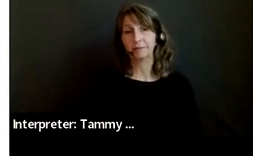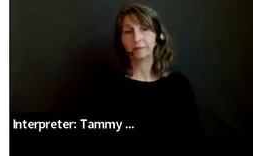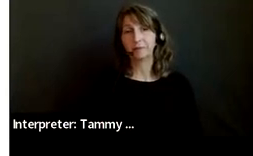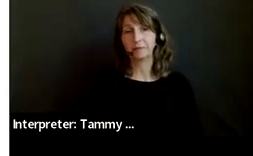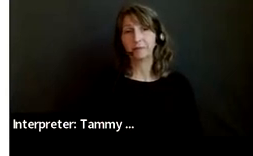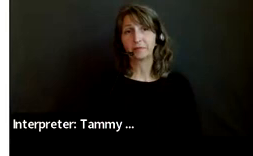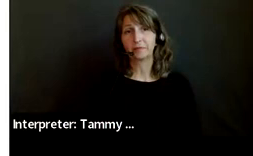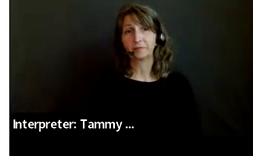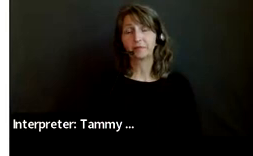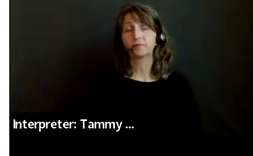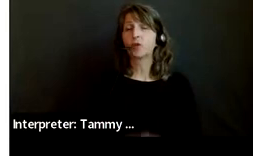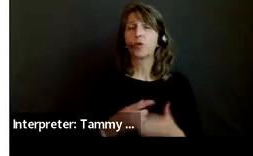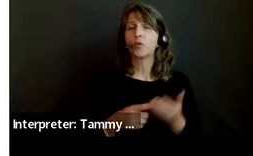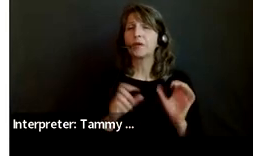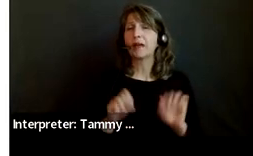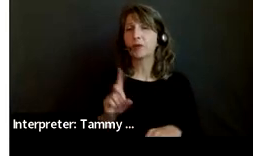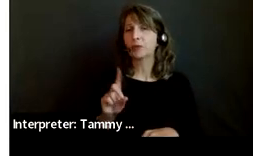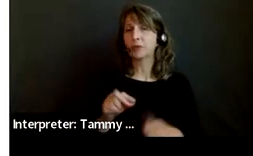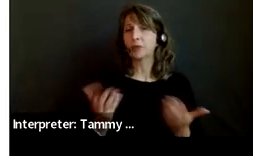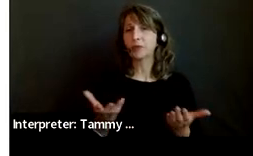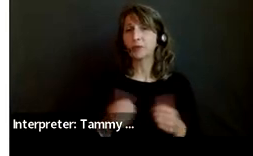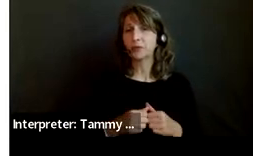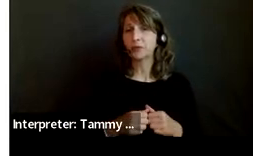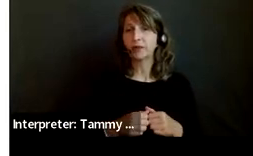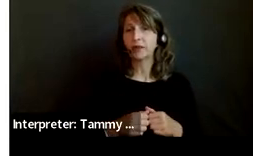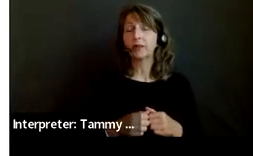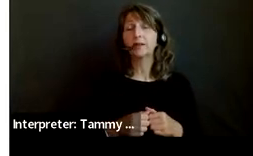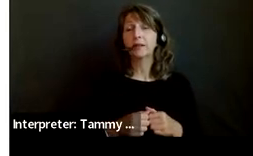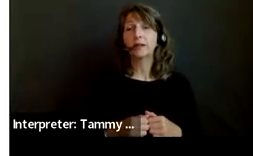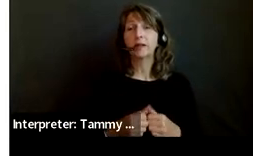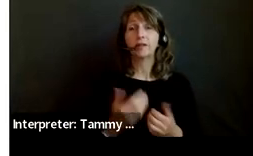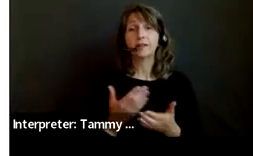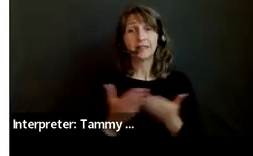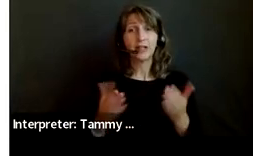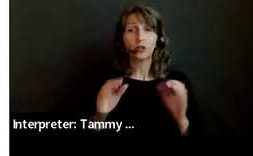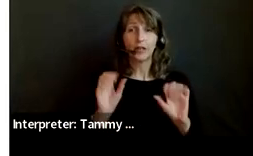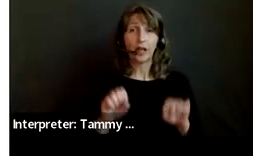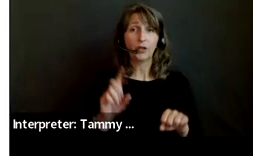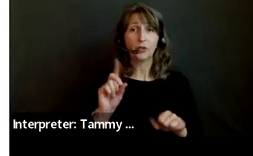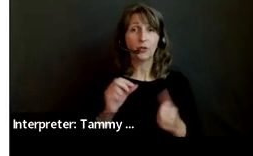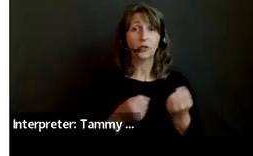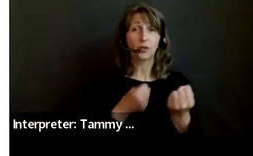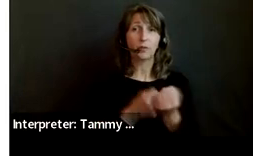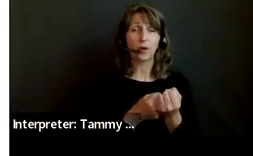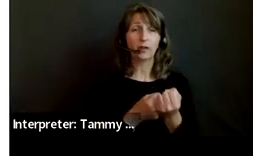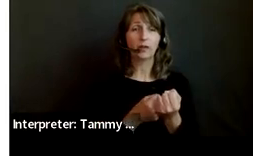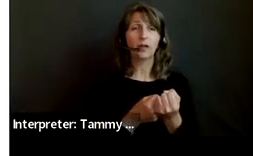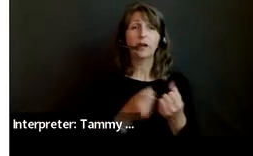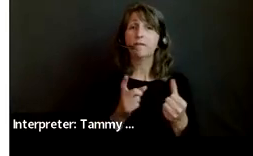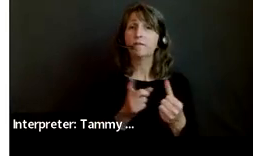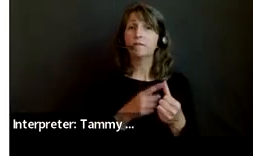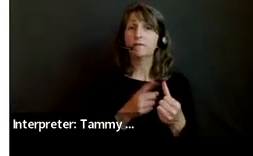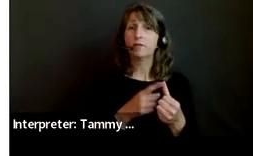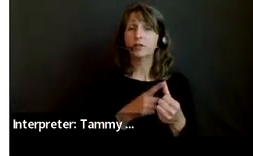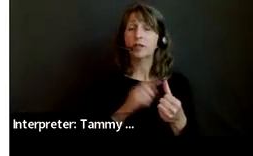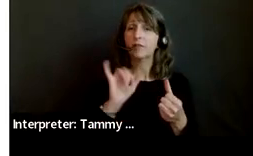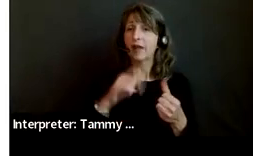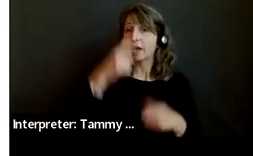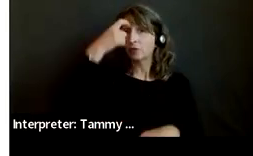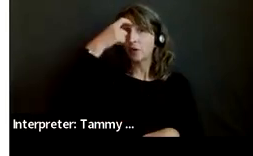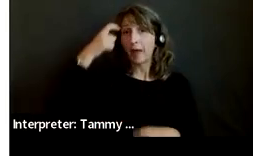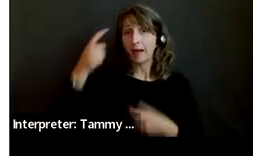So what can you do? There are a bunch of steps that you can utilize to support someone. One being to accept the effects of the traumatic event and memory.